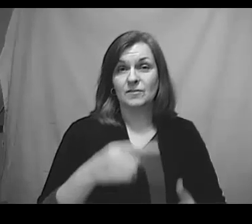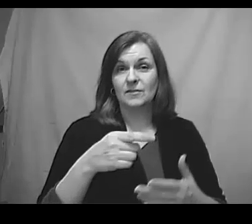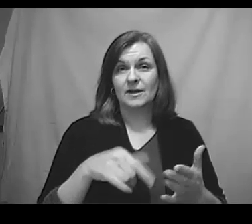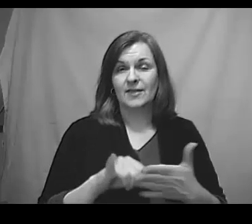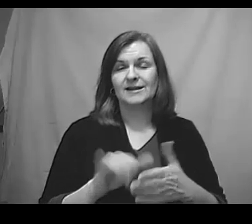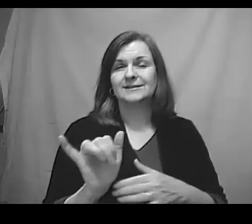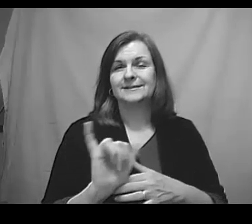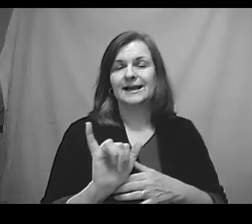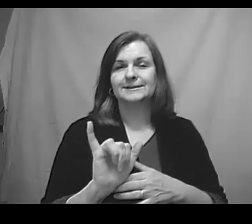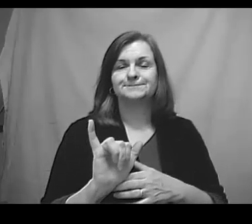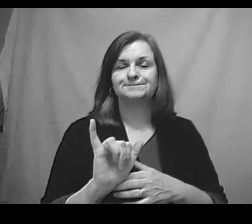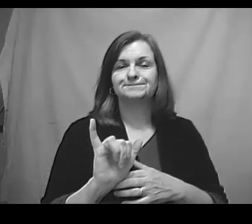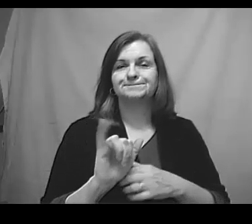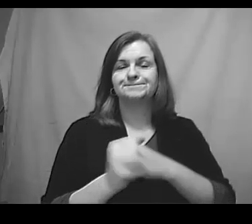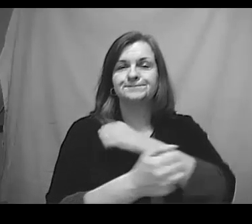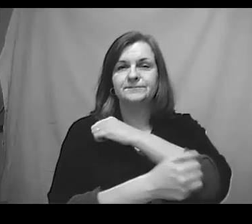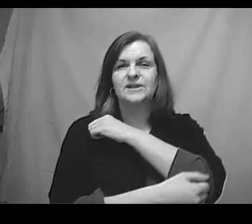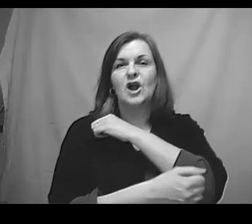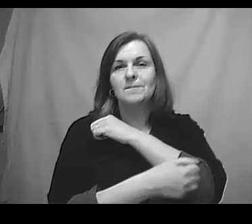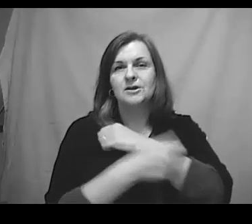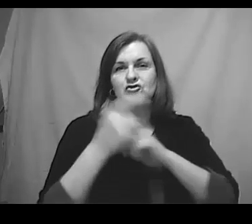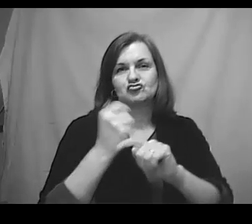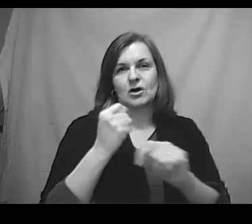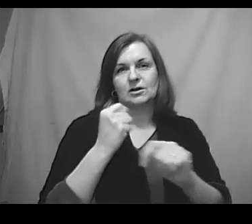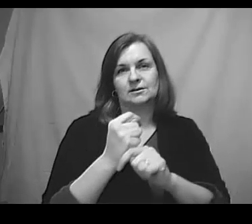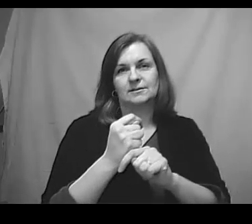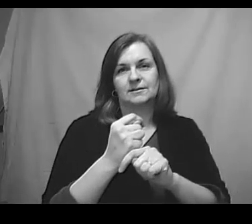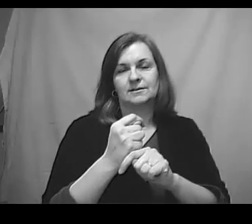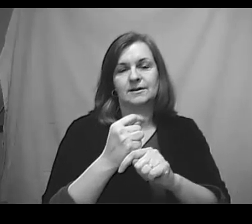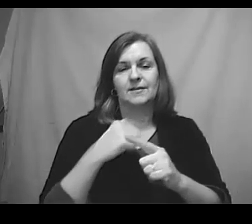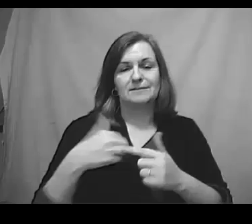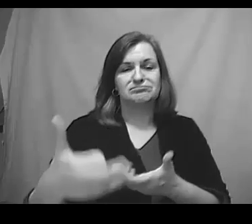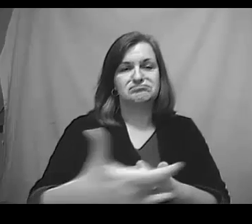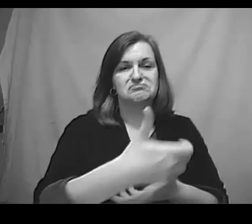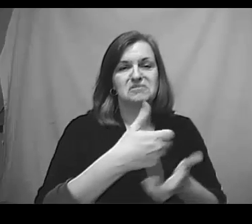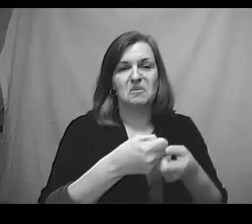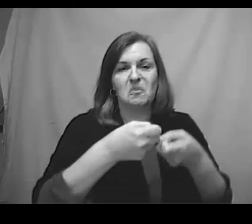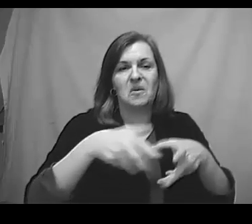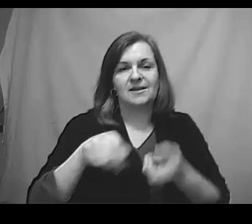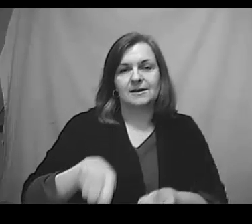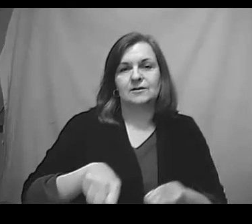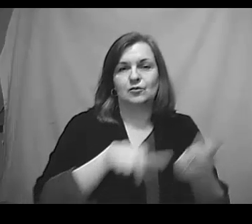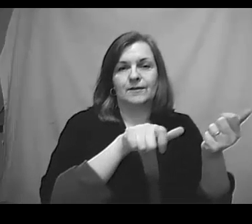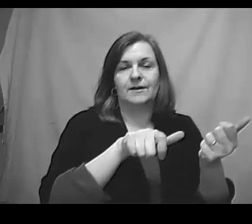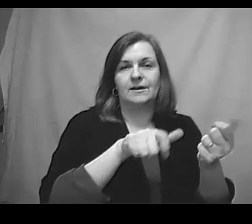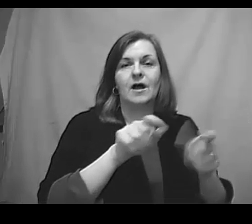remember those were garbage trucks